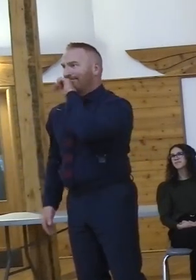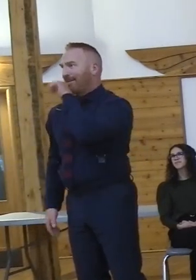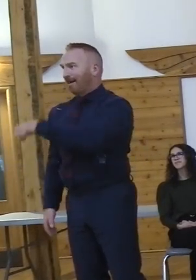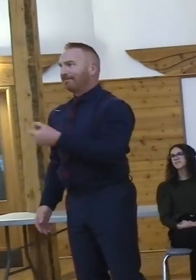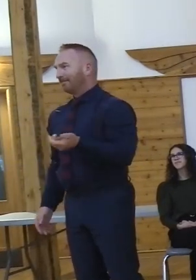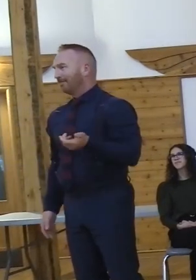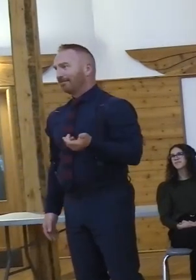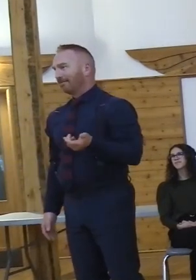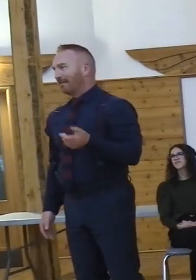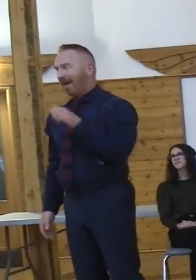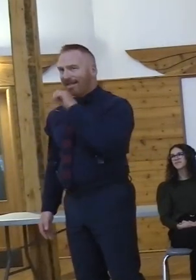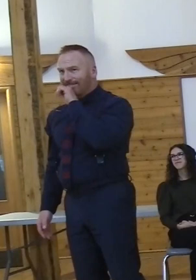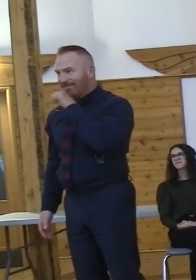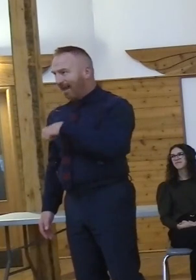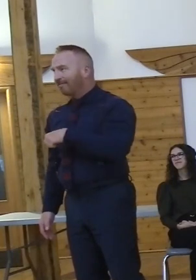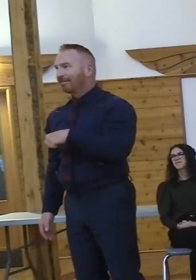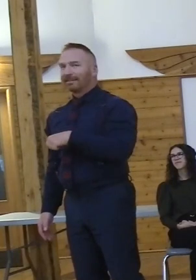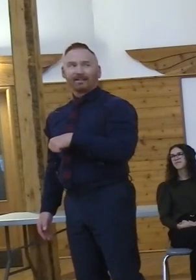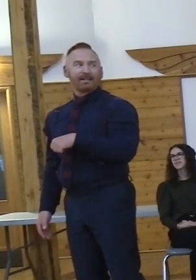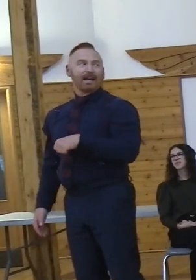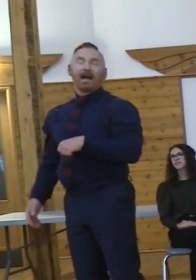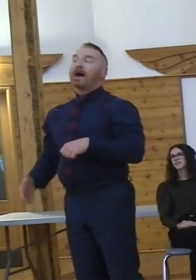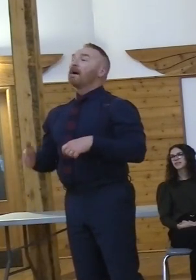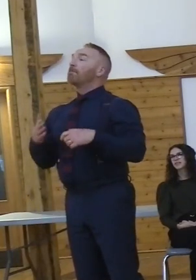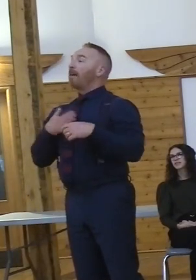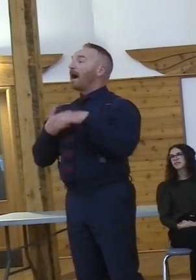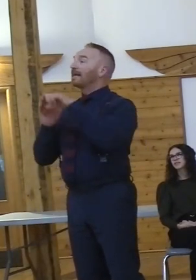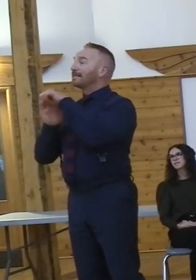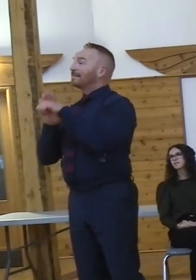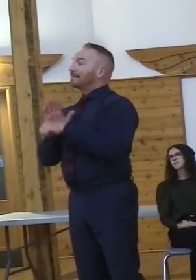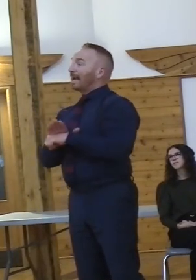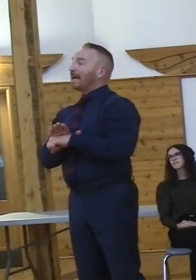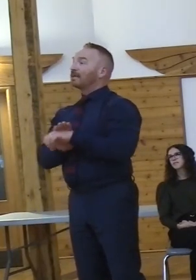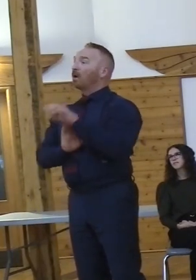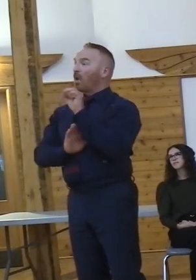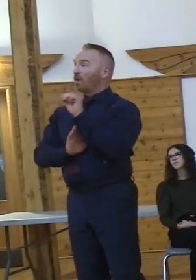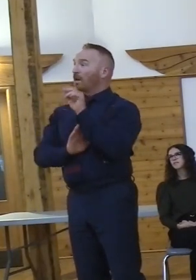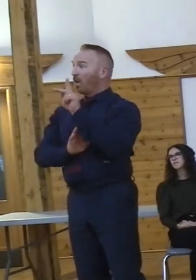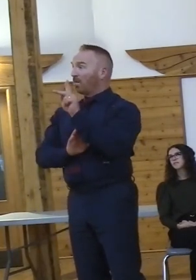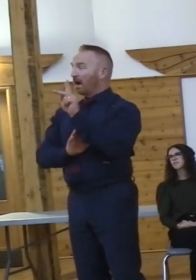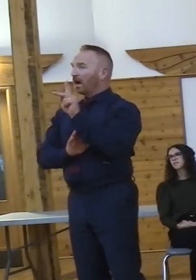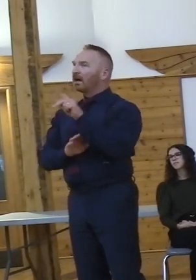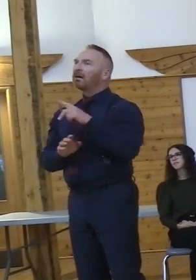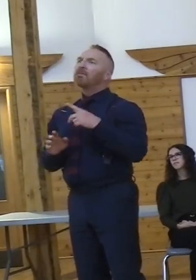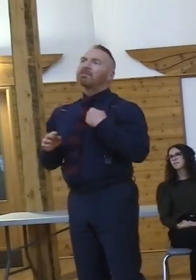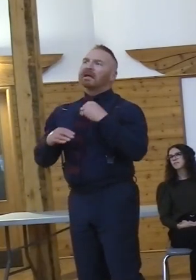You know since leaving my reservation in Oklahoma it's been rare for me to see Indigenous people